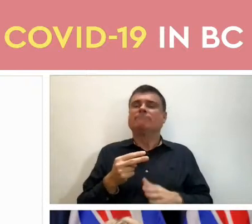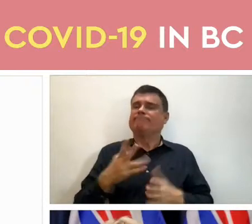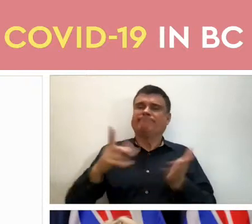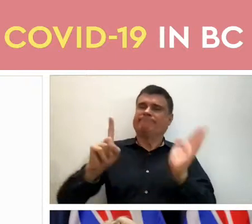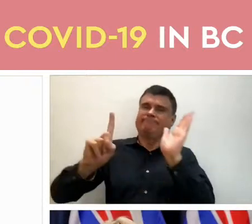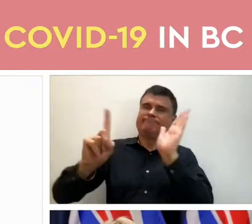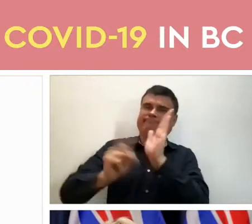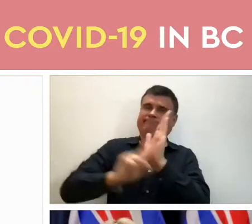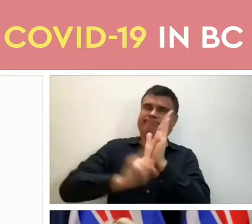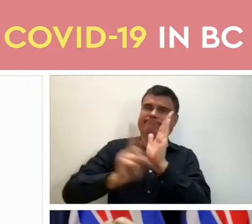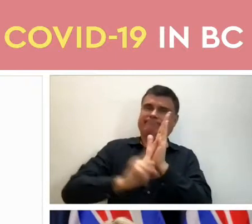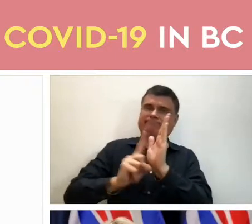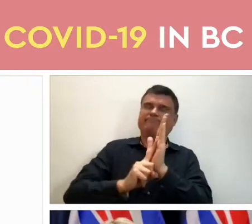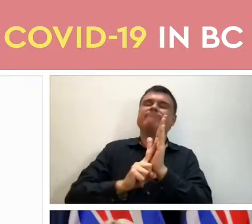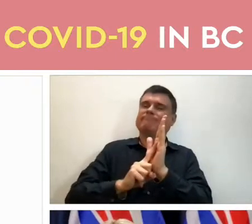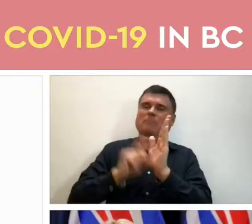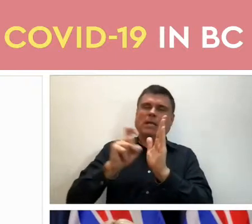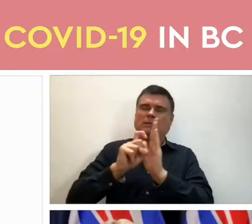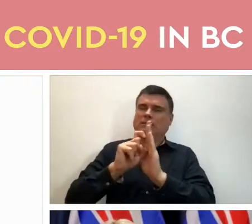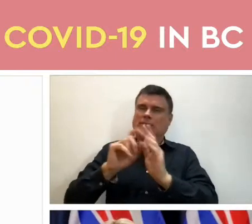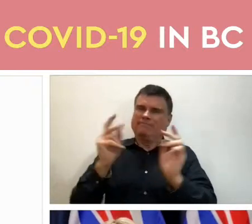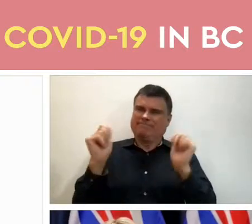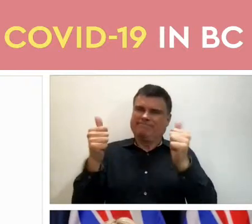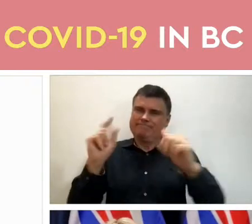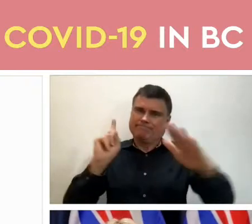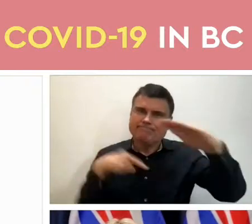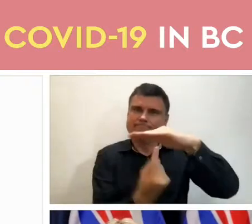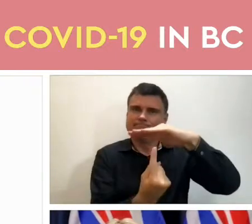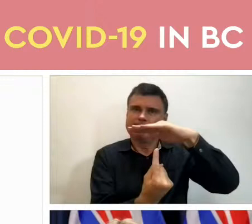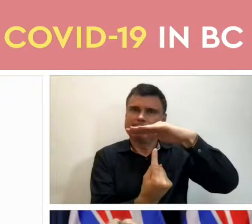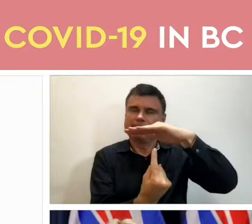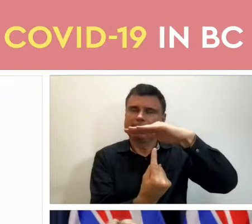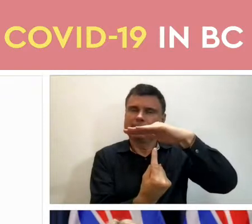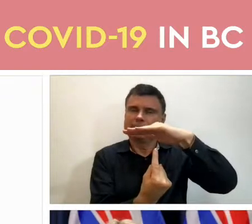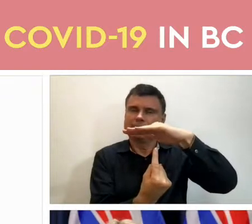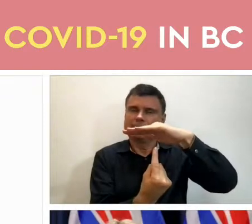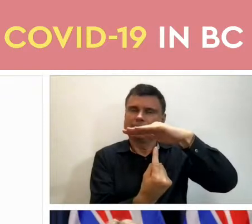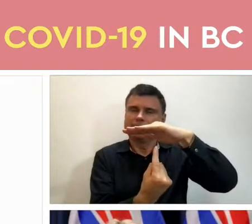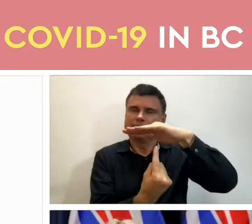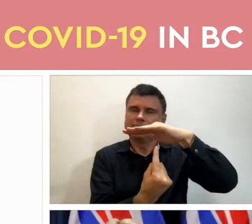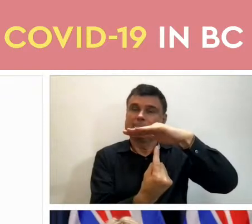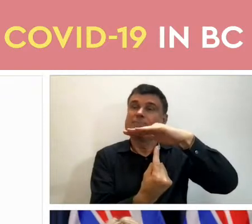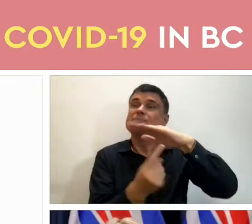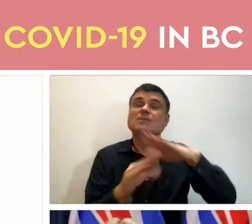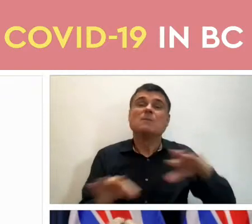used for people who have symptoms. To help understand what is